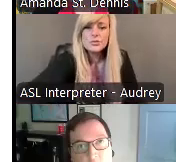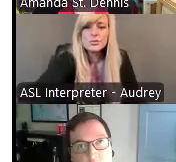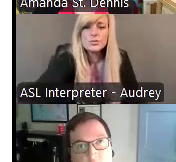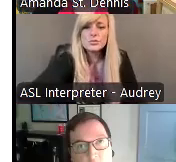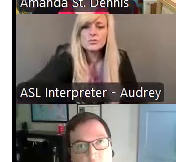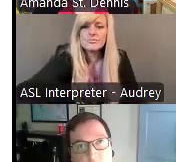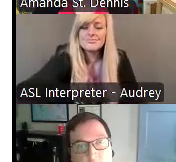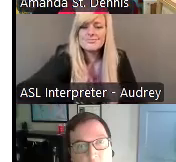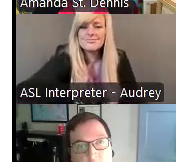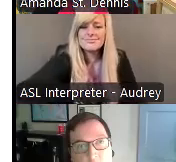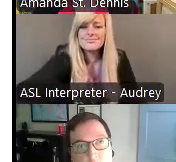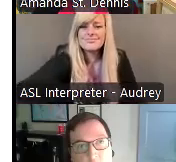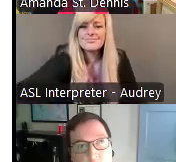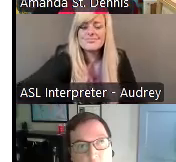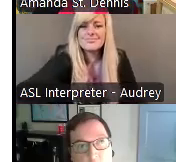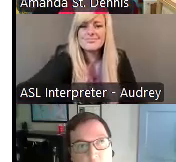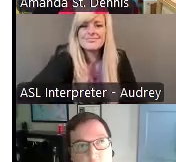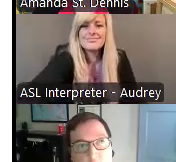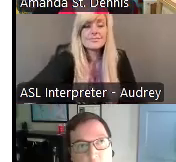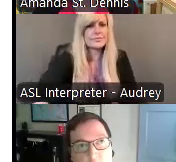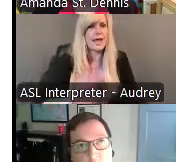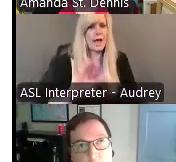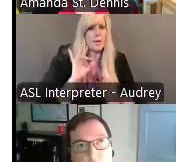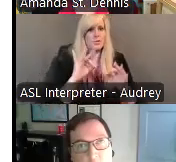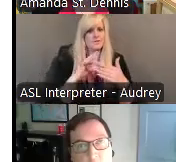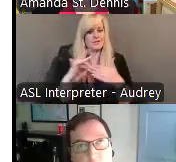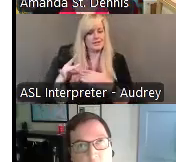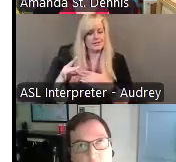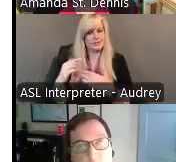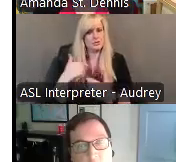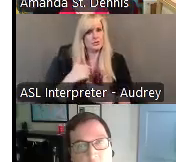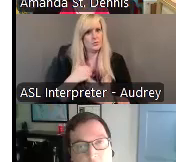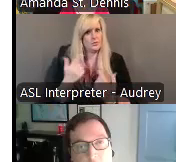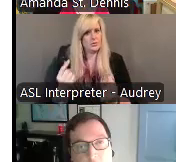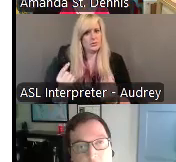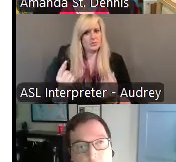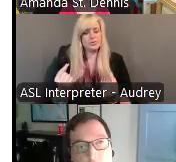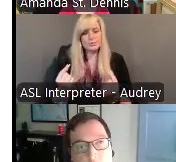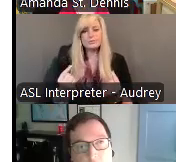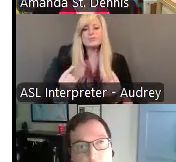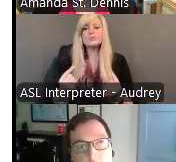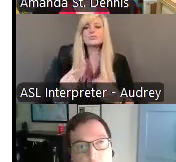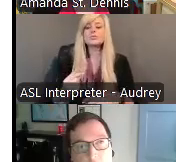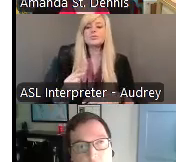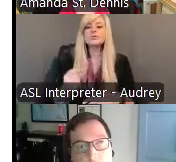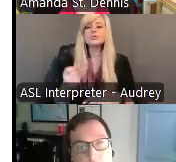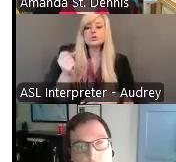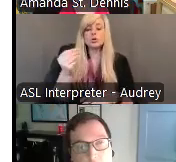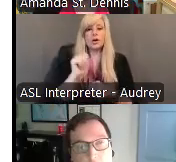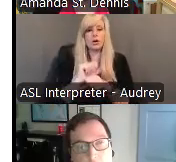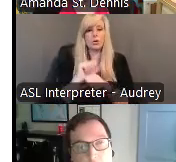Amanda St. Dennis: That leads perfectly into what I’m now doing, so I work at the Accessibility